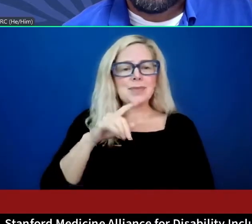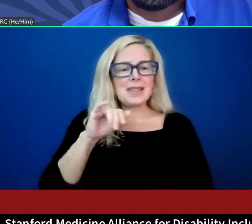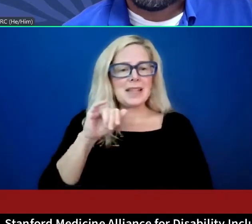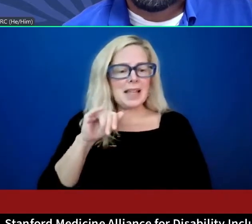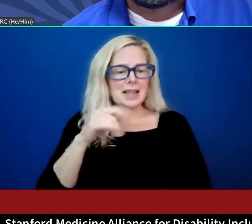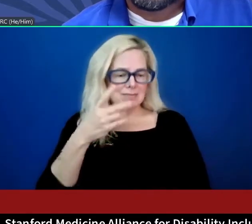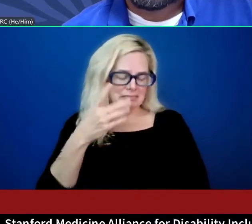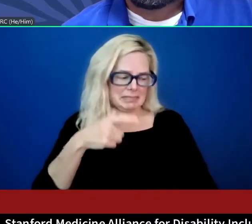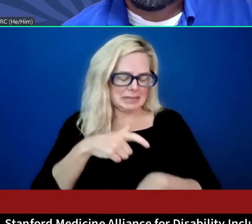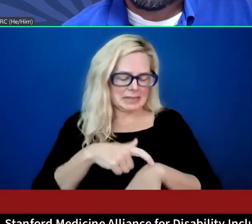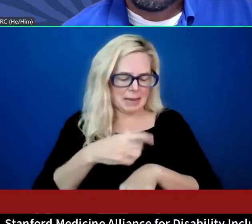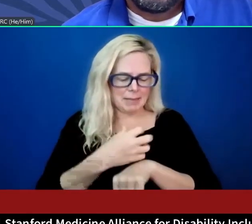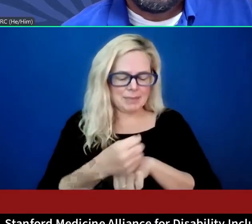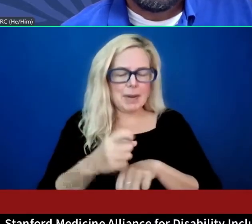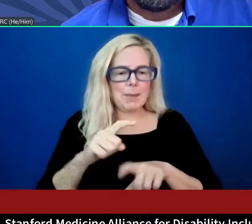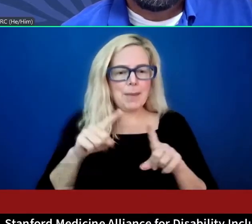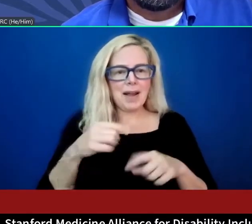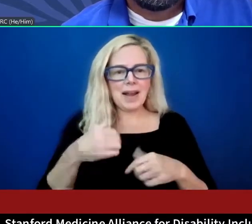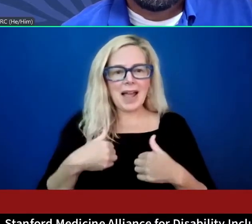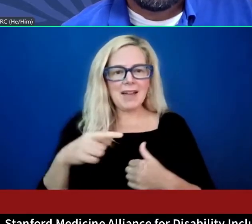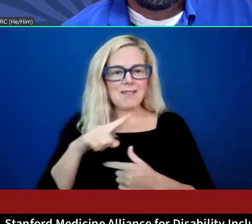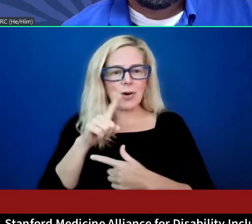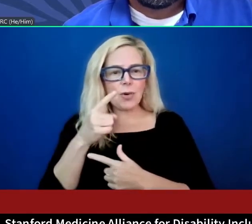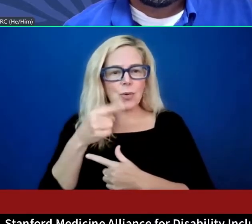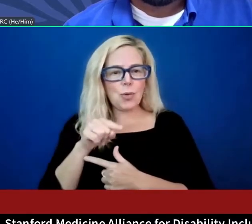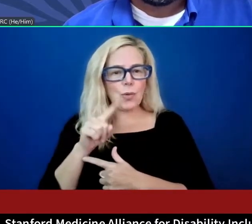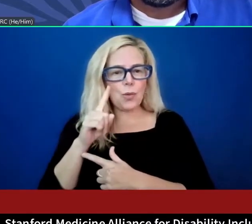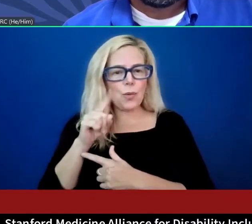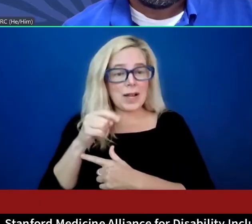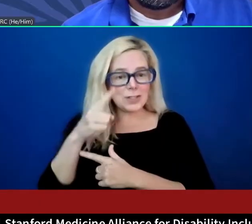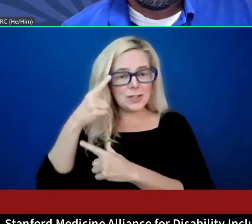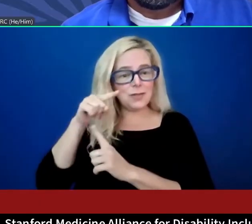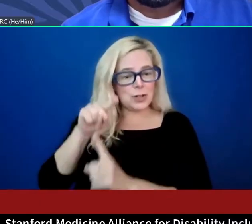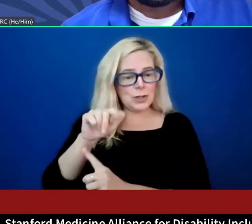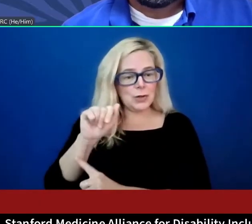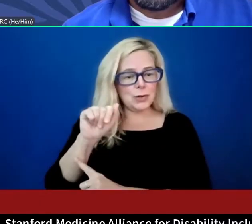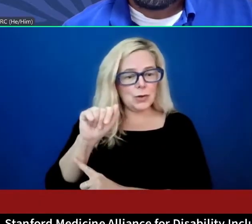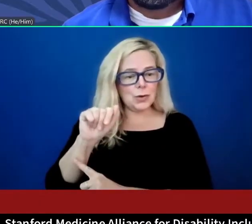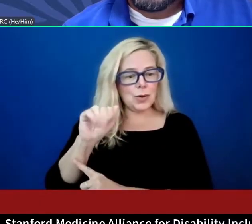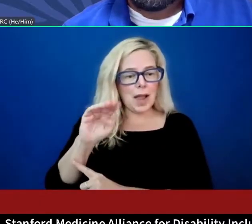cover a couple of different things, but, um, but bear with me a little bit. Um, so the National